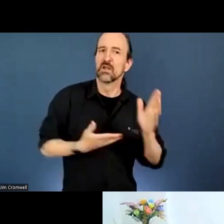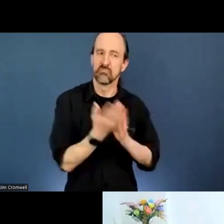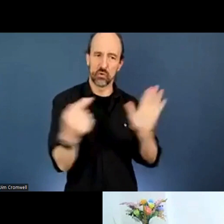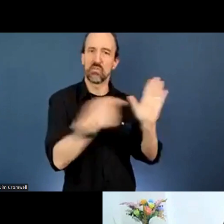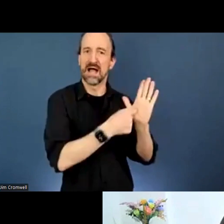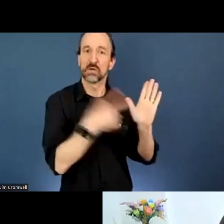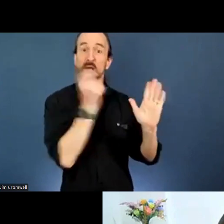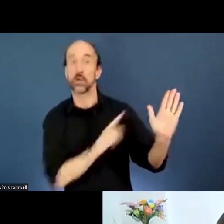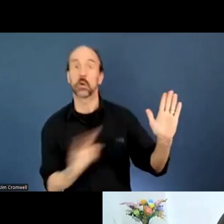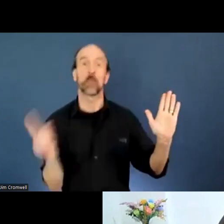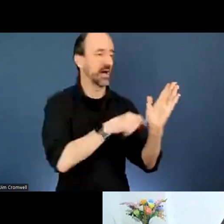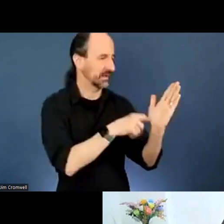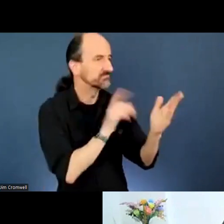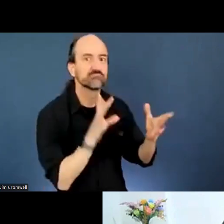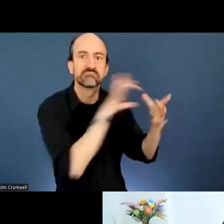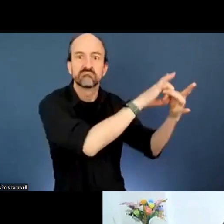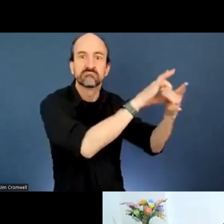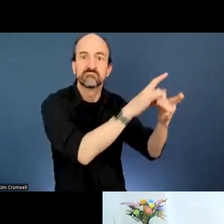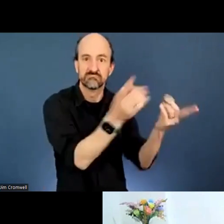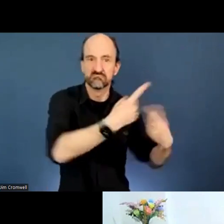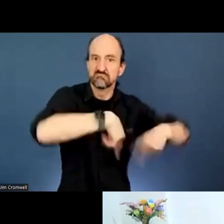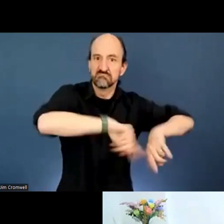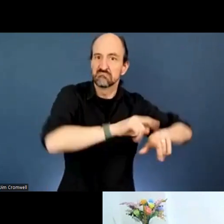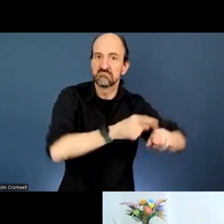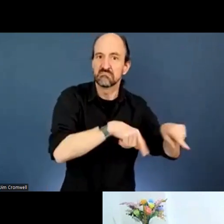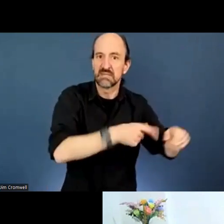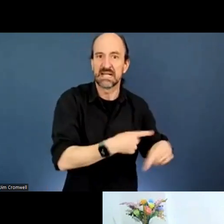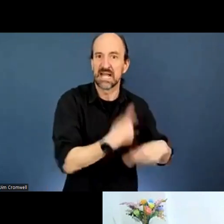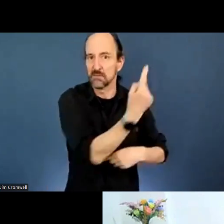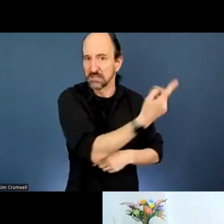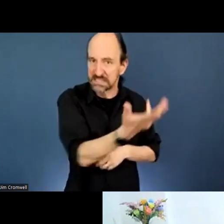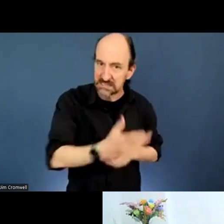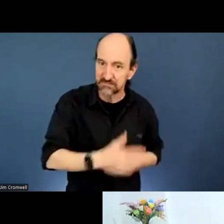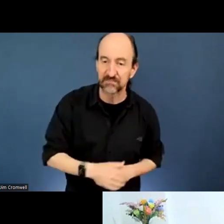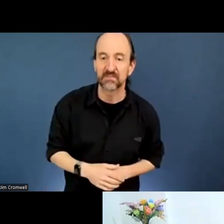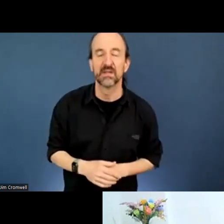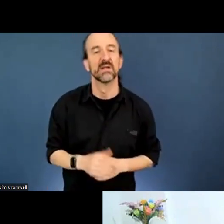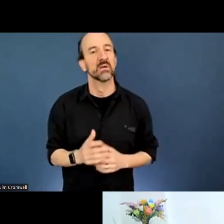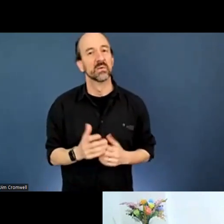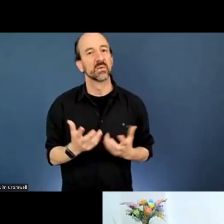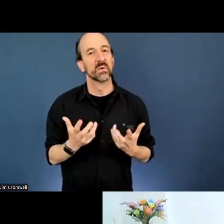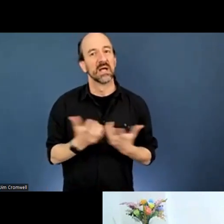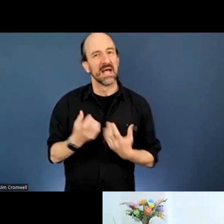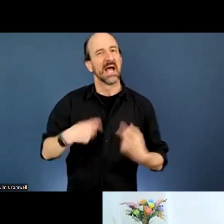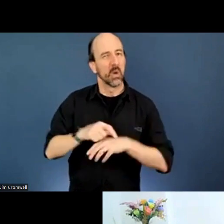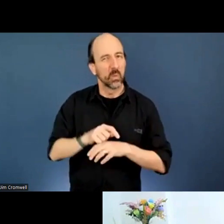So this session, how to get started with community-led monitoring and evaluation. The whats where's and whys of